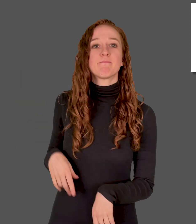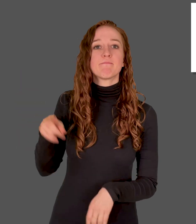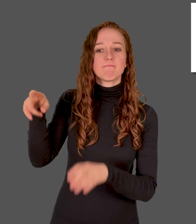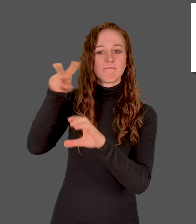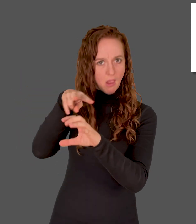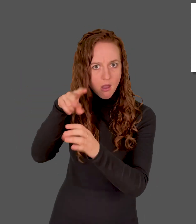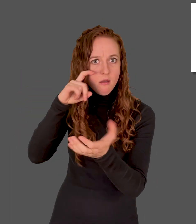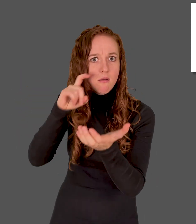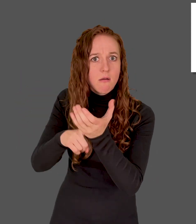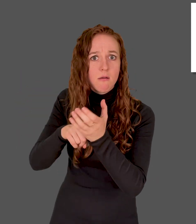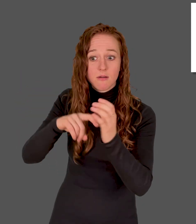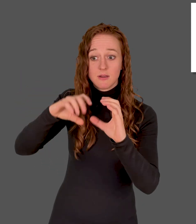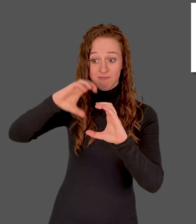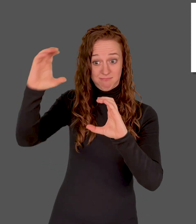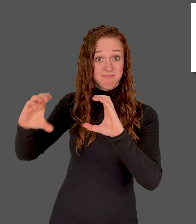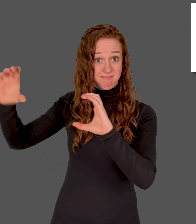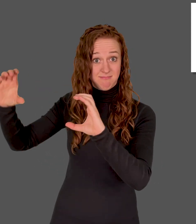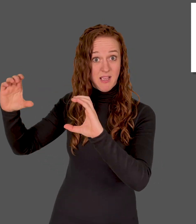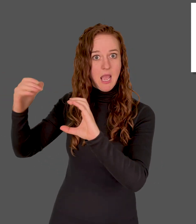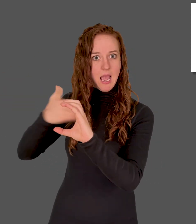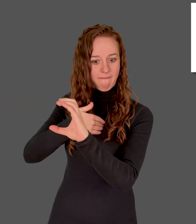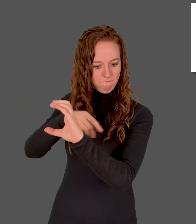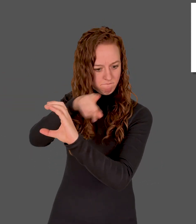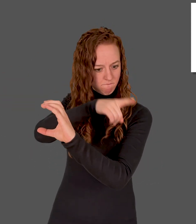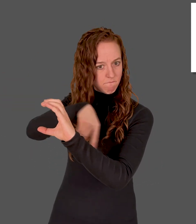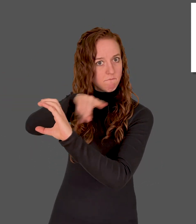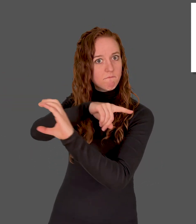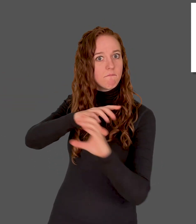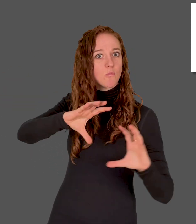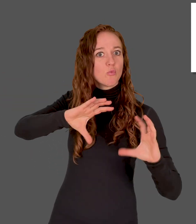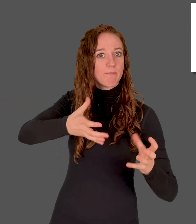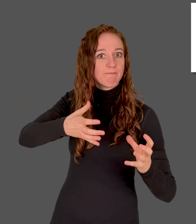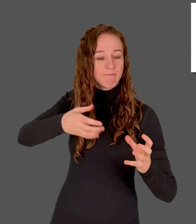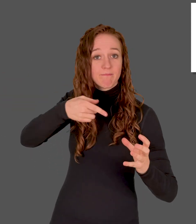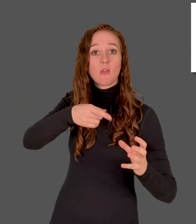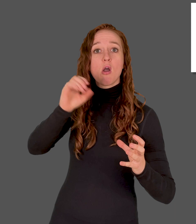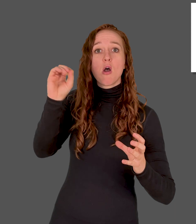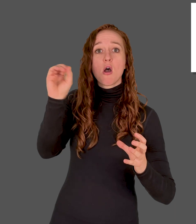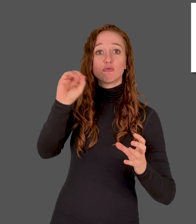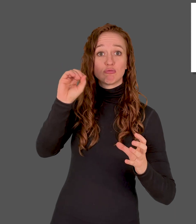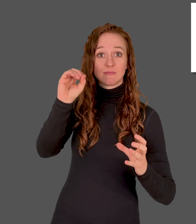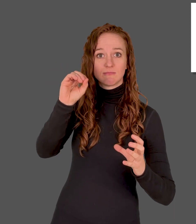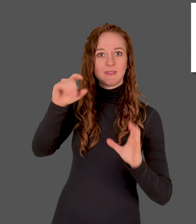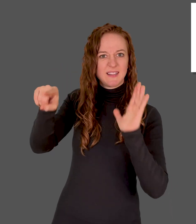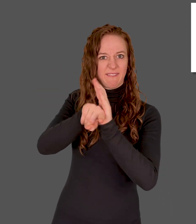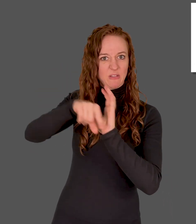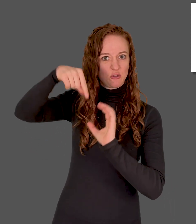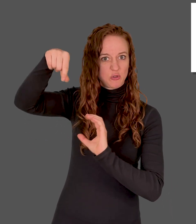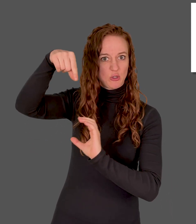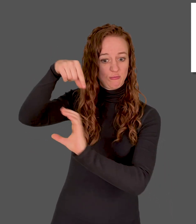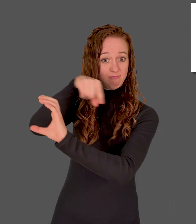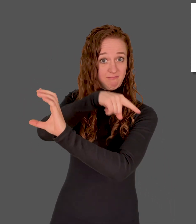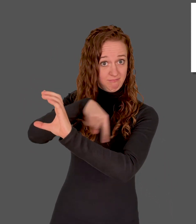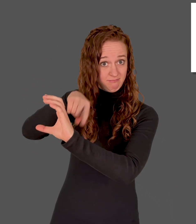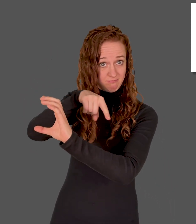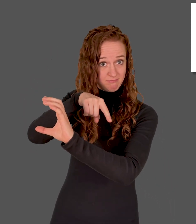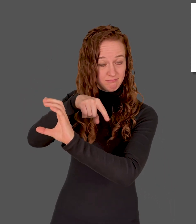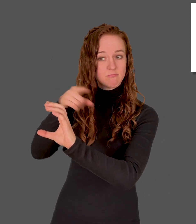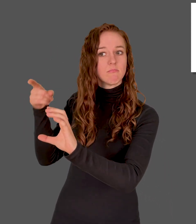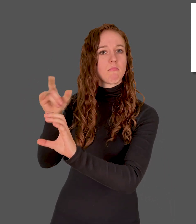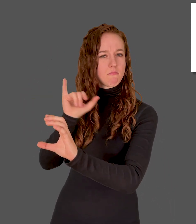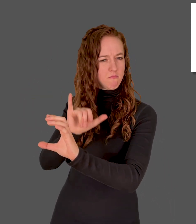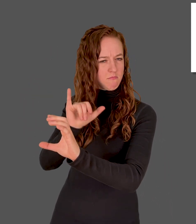But at one end of the molecule, there is a charged group that often contains charged oxygen atoms.